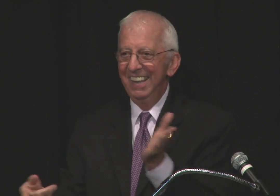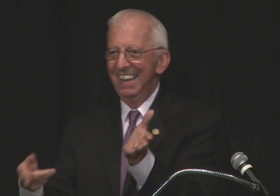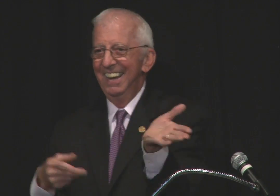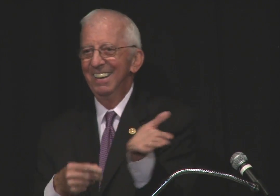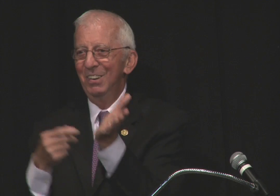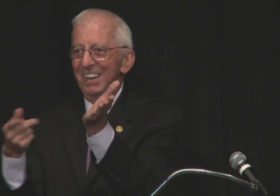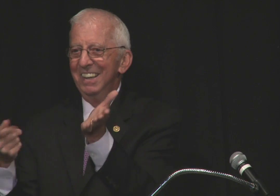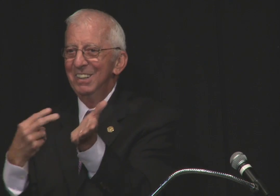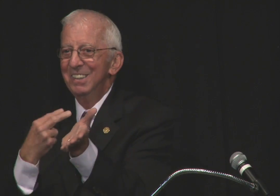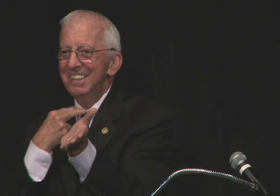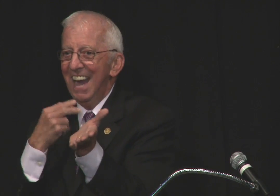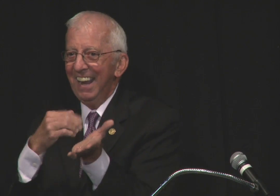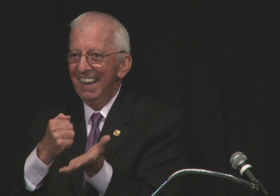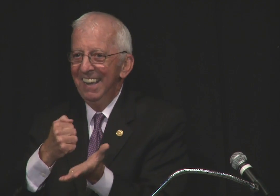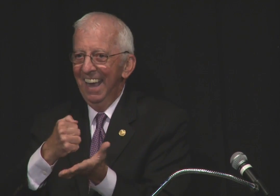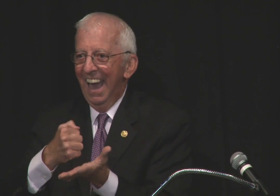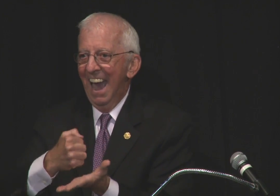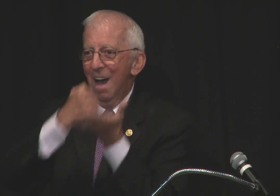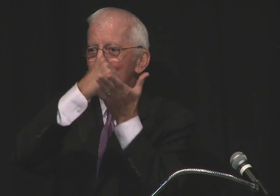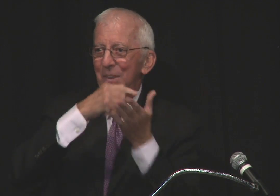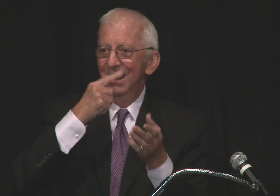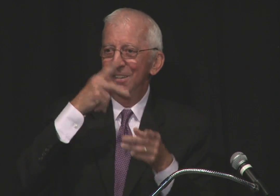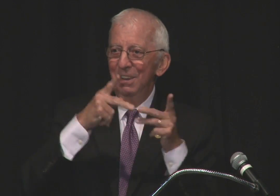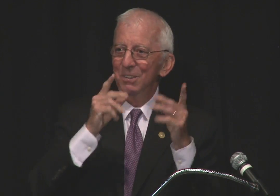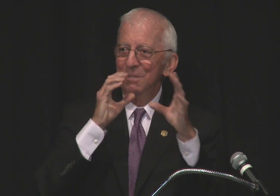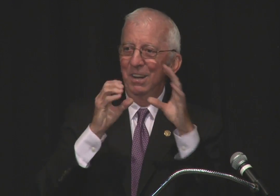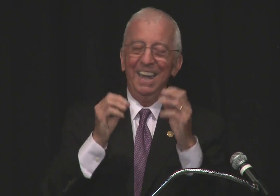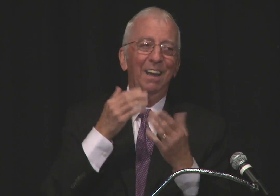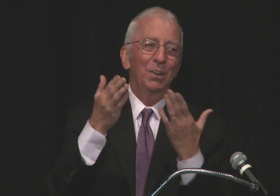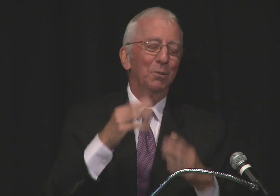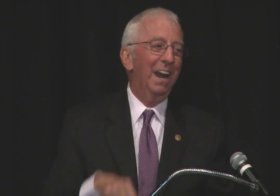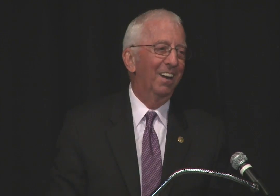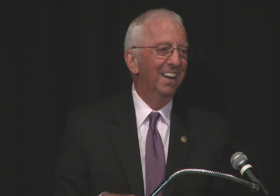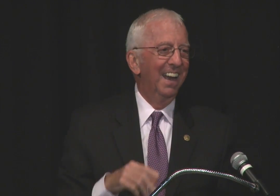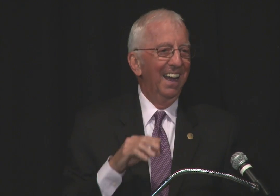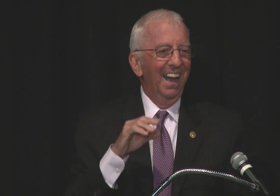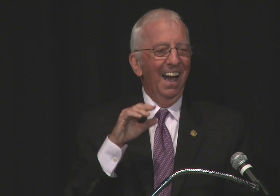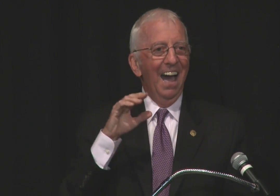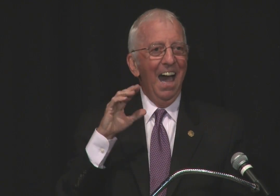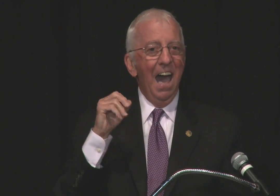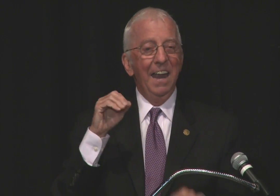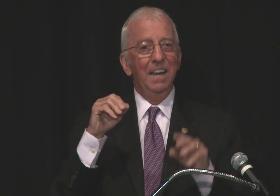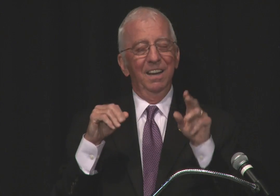So I mean you're stuck, help the hearing people communicate with the waiter.